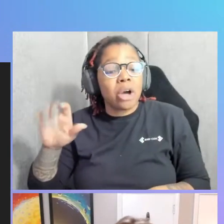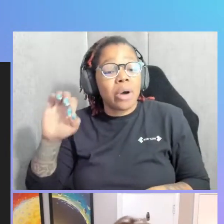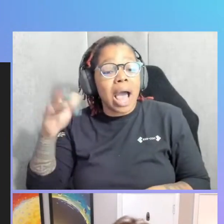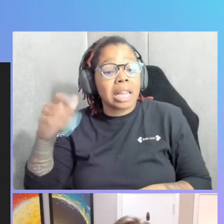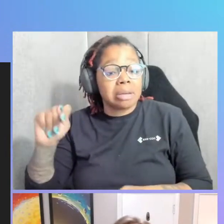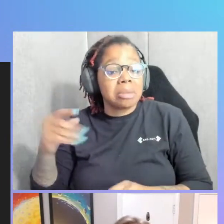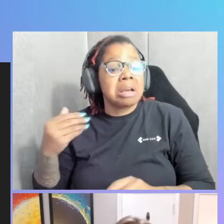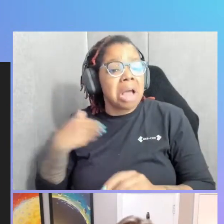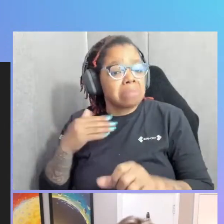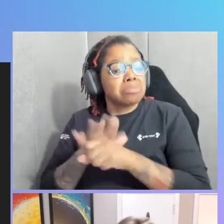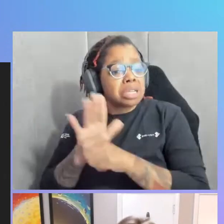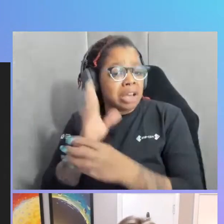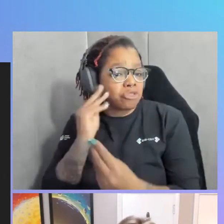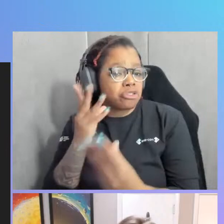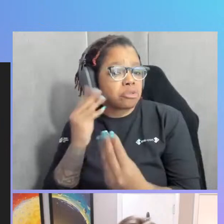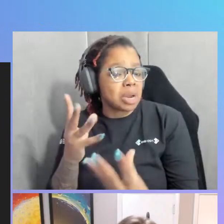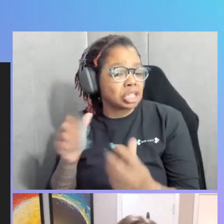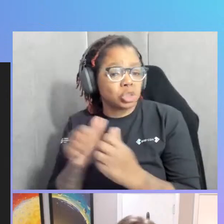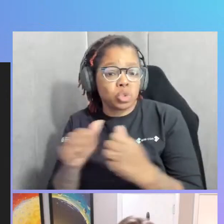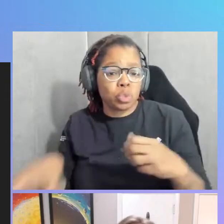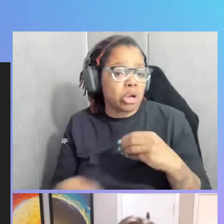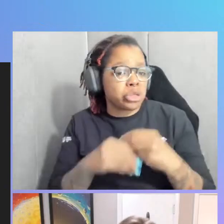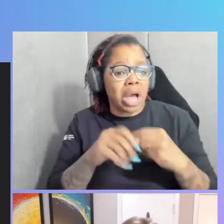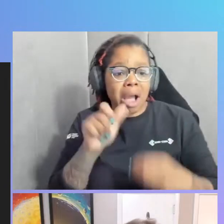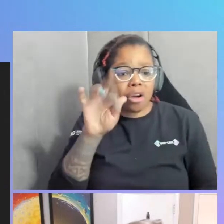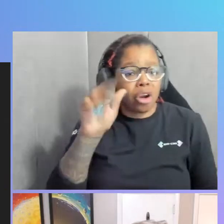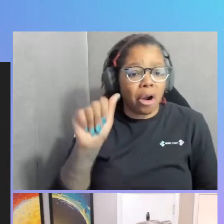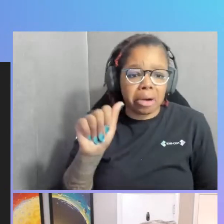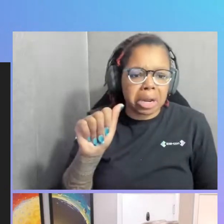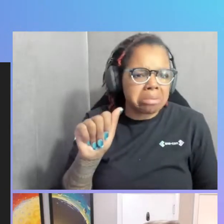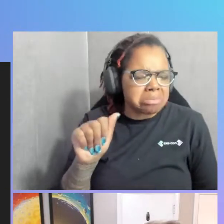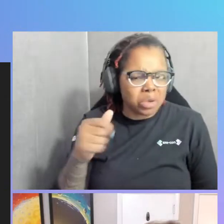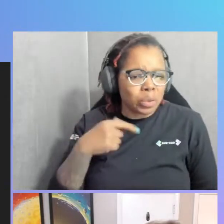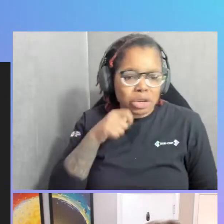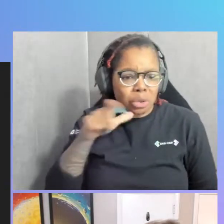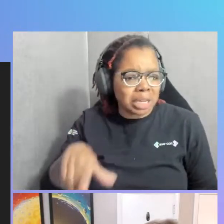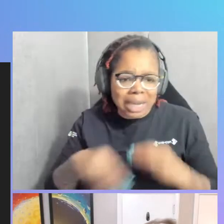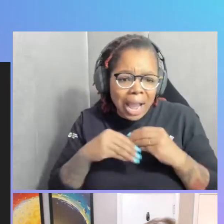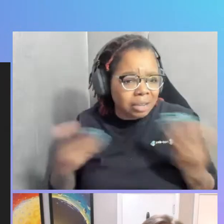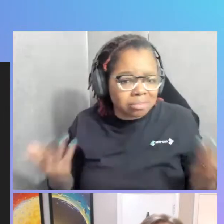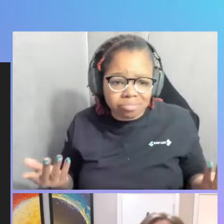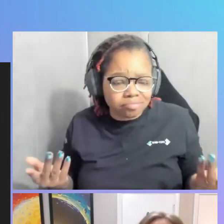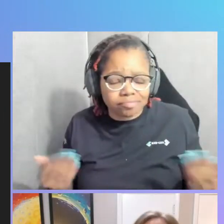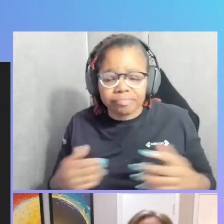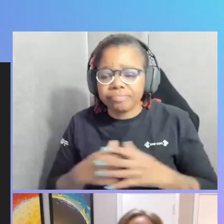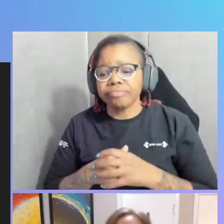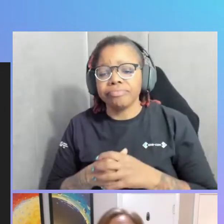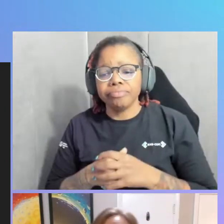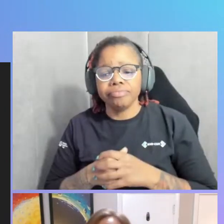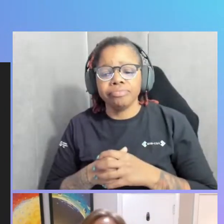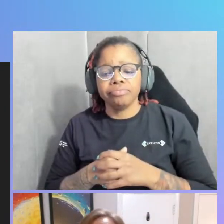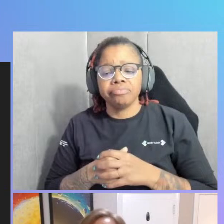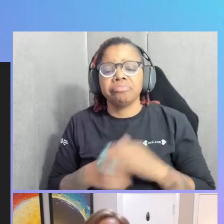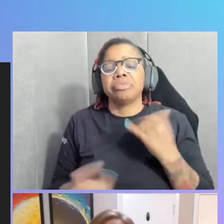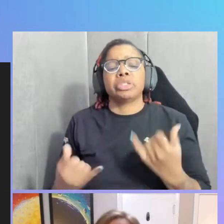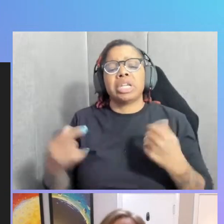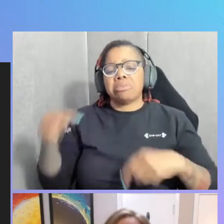adding Aria, then we don't need